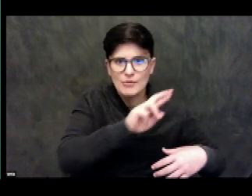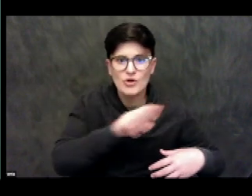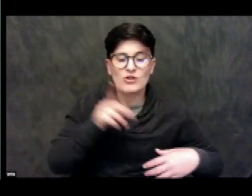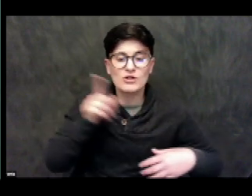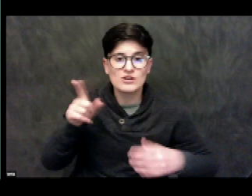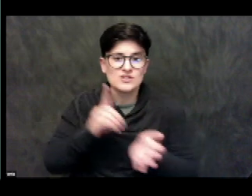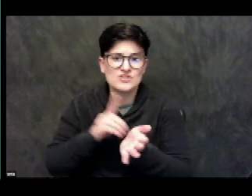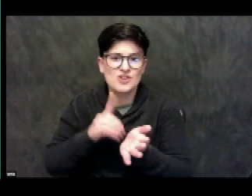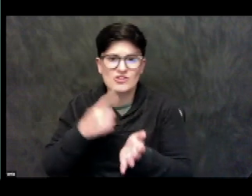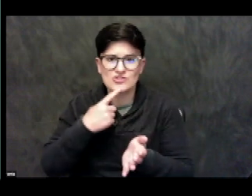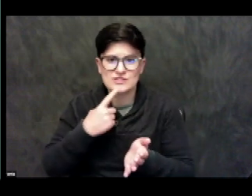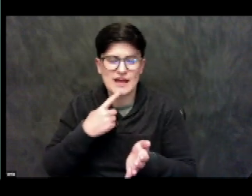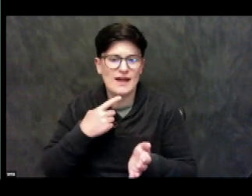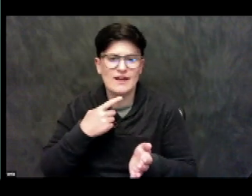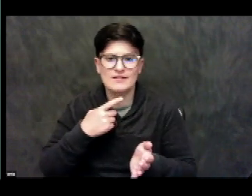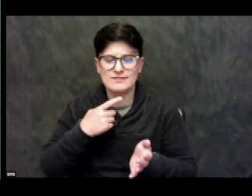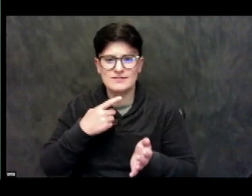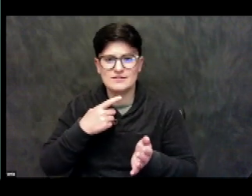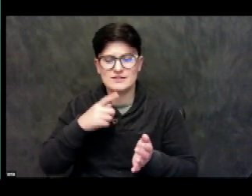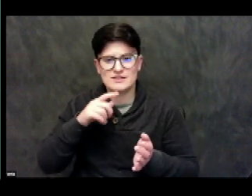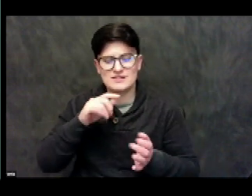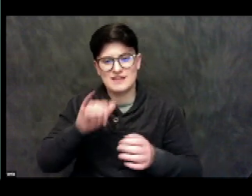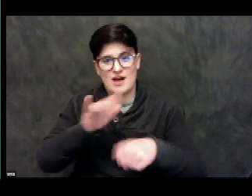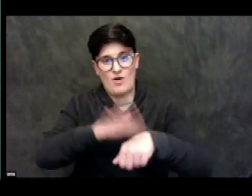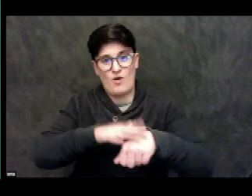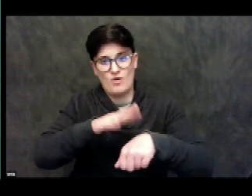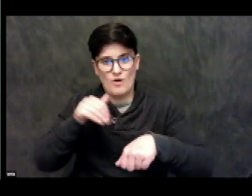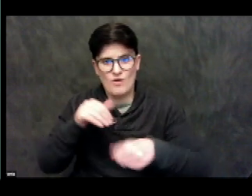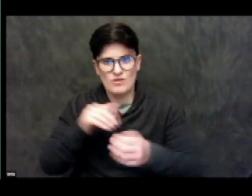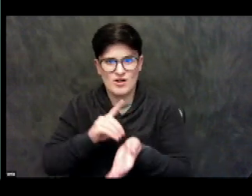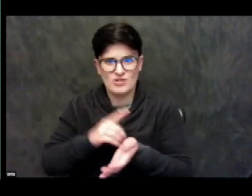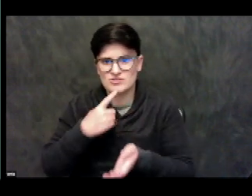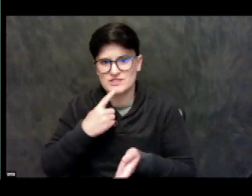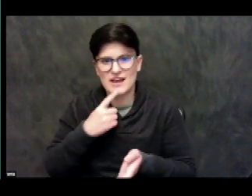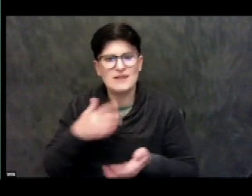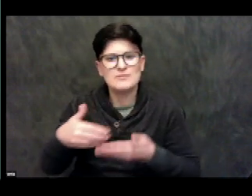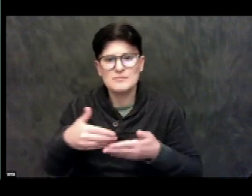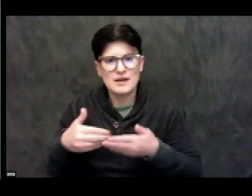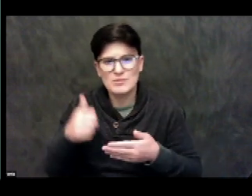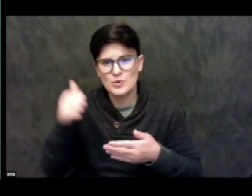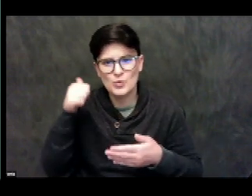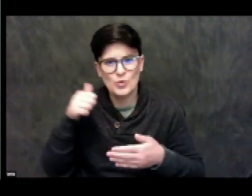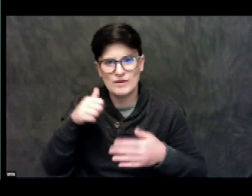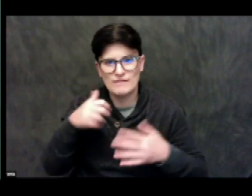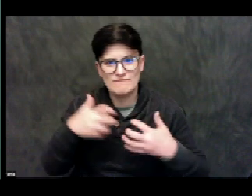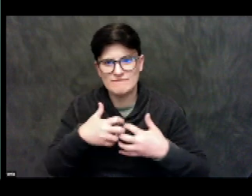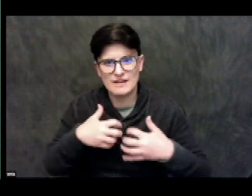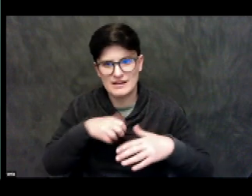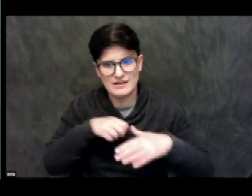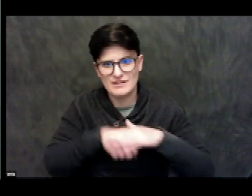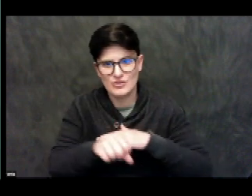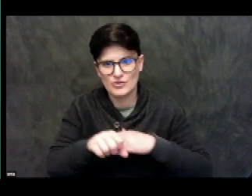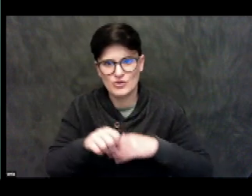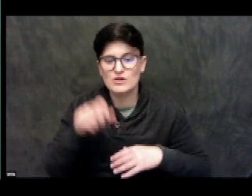So that was something that I learned, and I thank God all the time